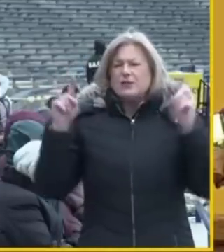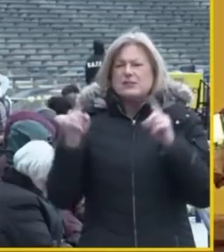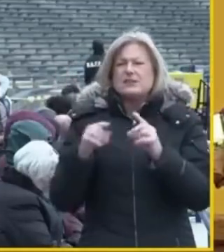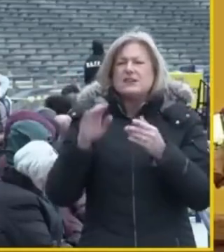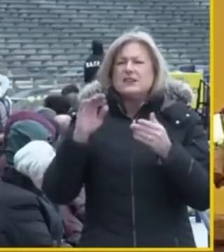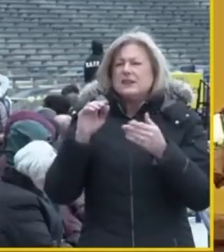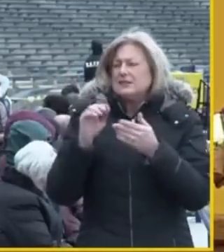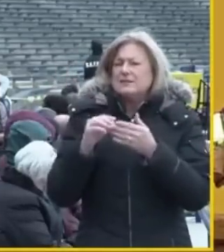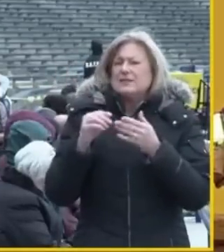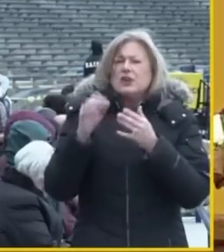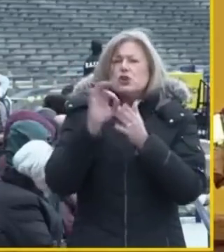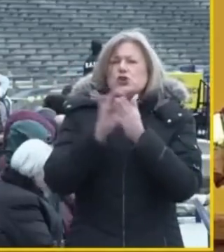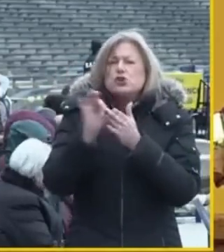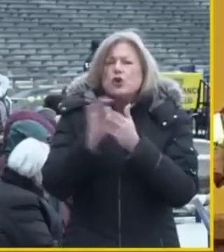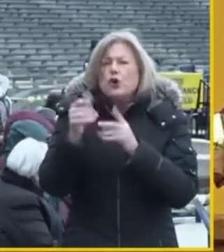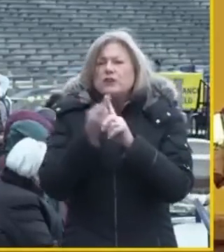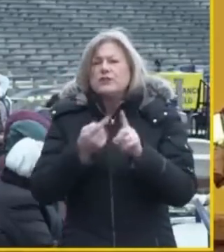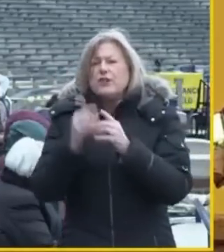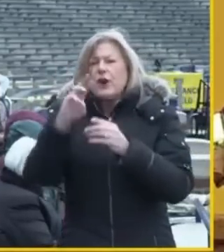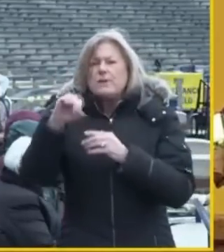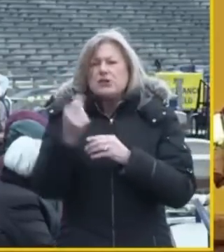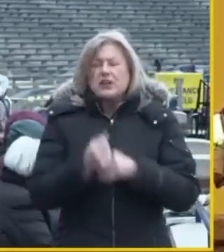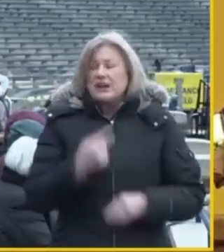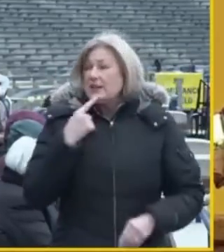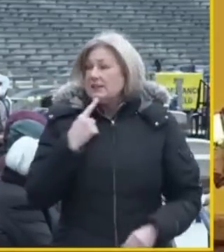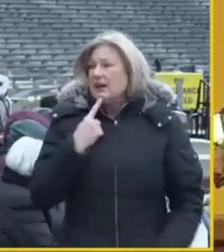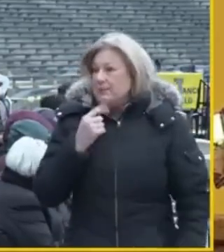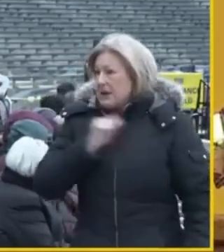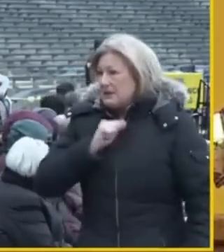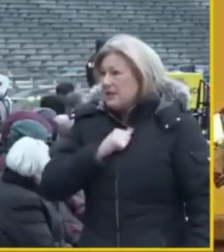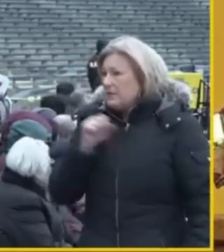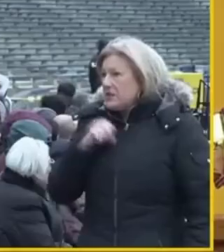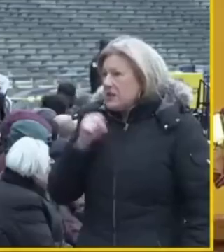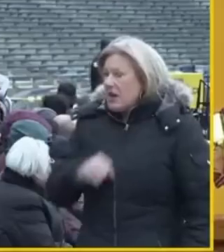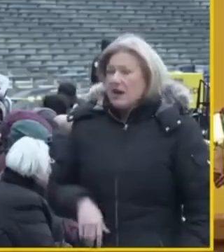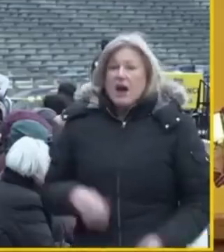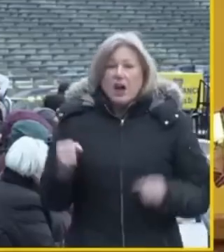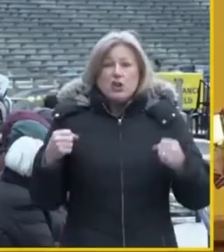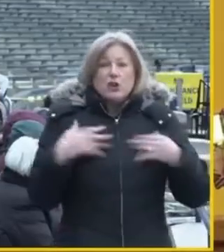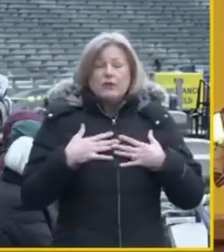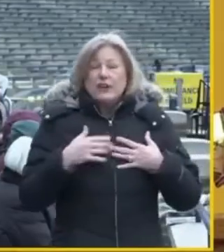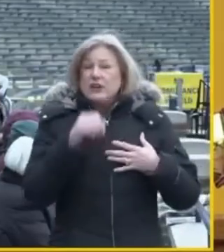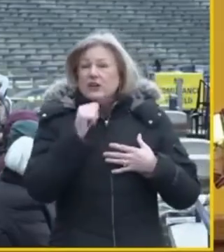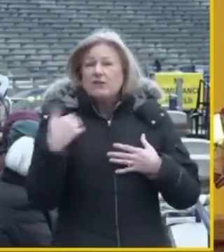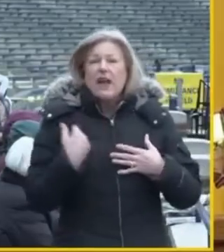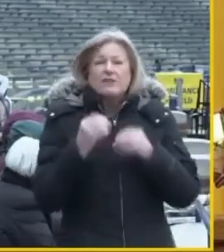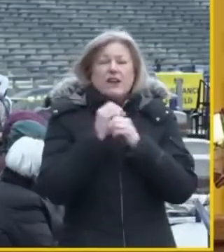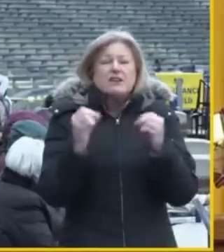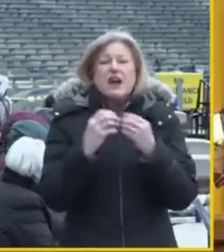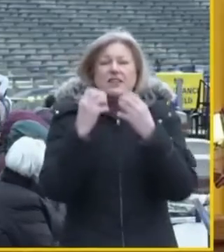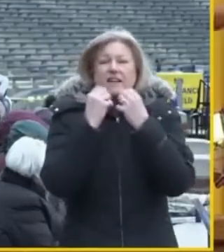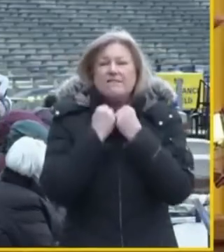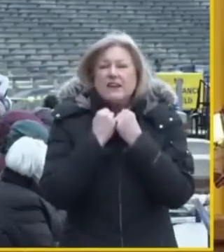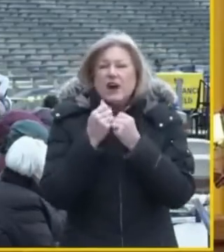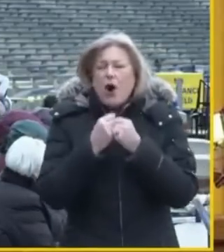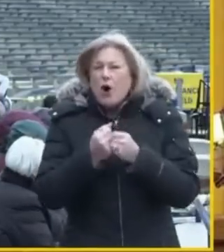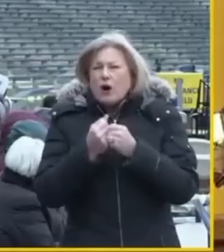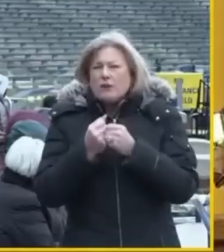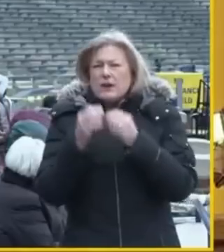Uh, yeah. Are you afraid you won't have anything valuable, or memorable to say to this extraordinary class